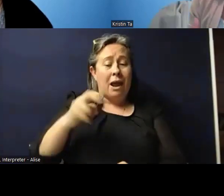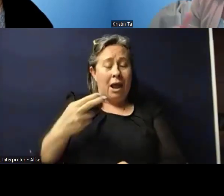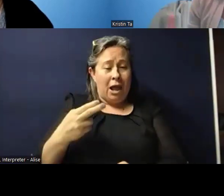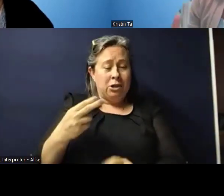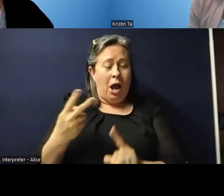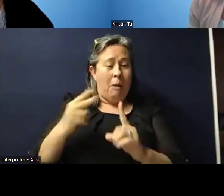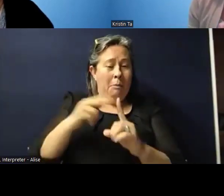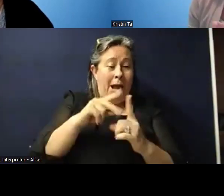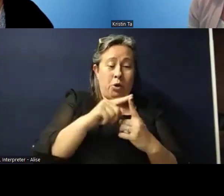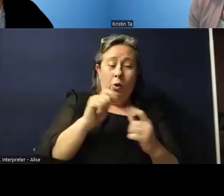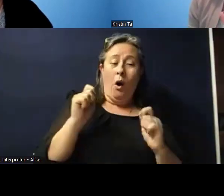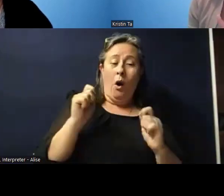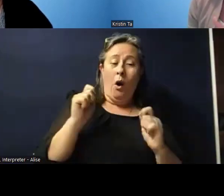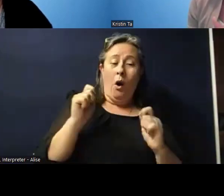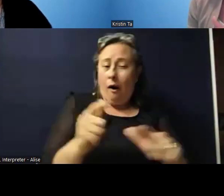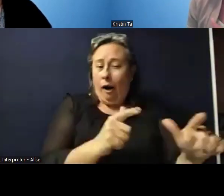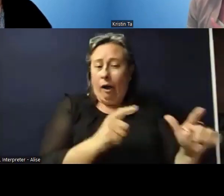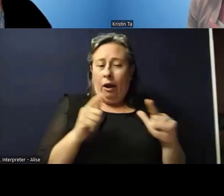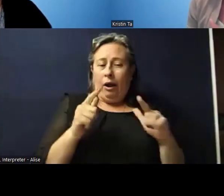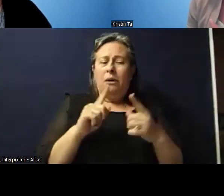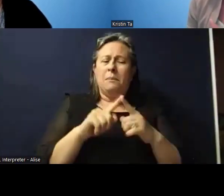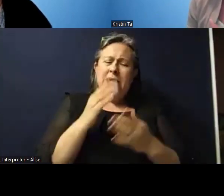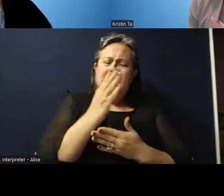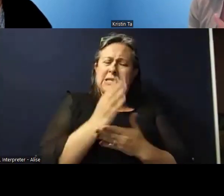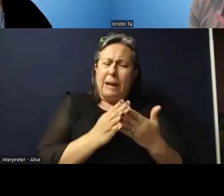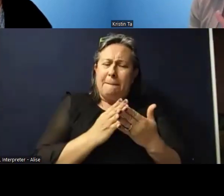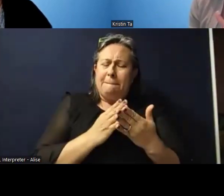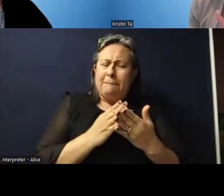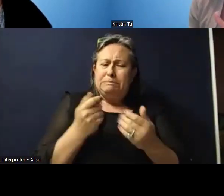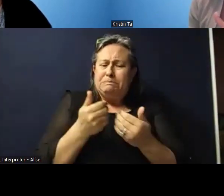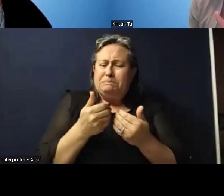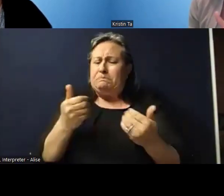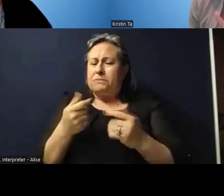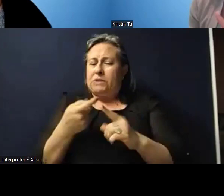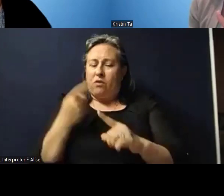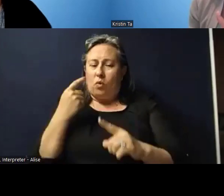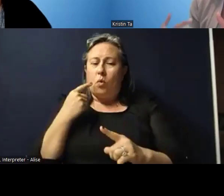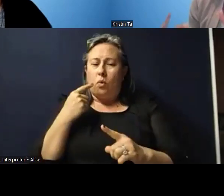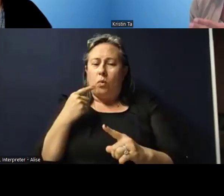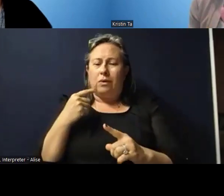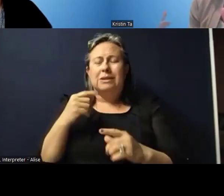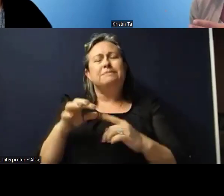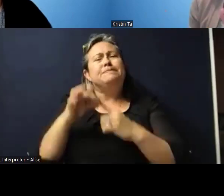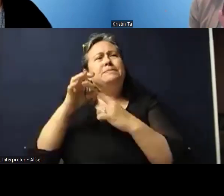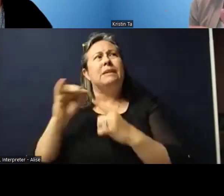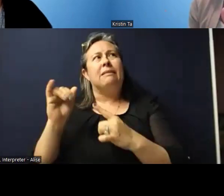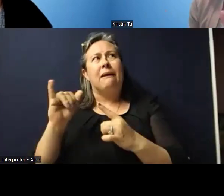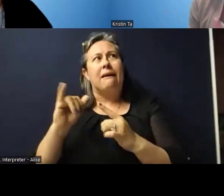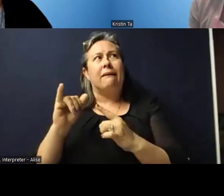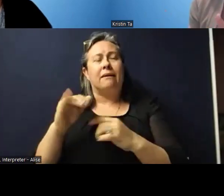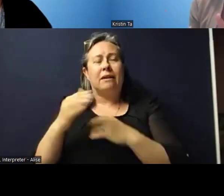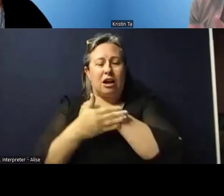but there are some distinctions for foreign recipients, especially in countries where the laws may differ from the United States.